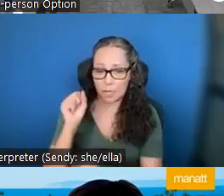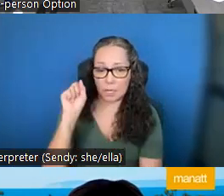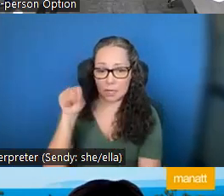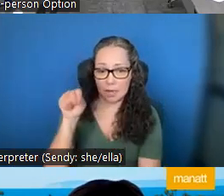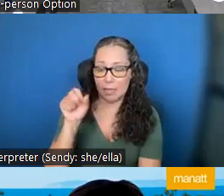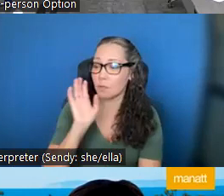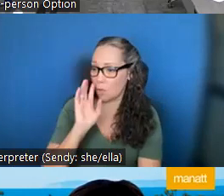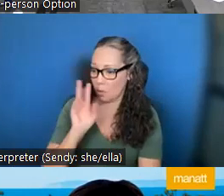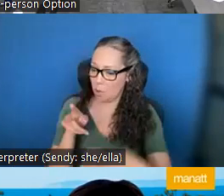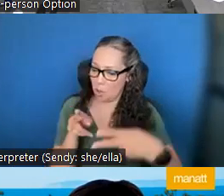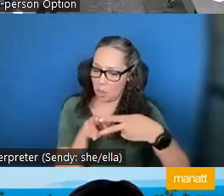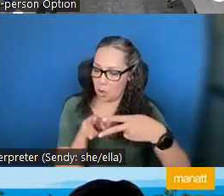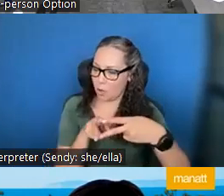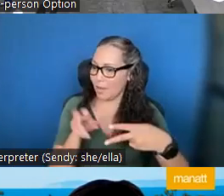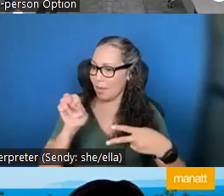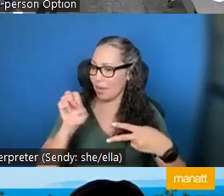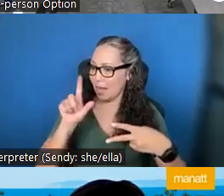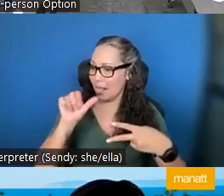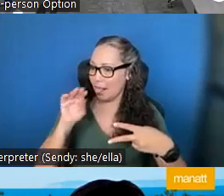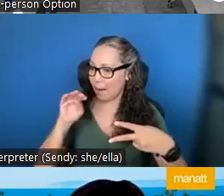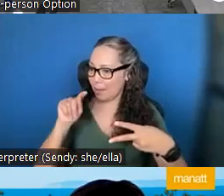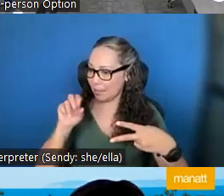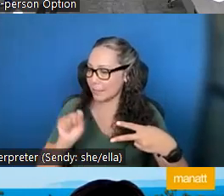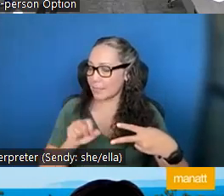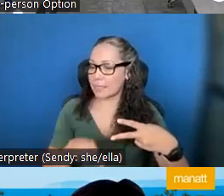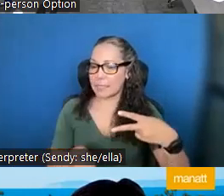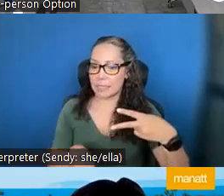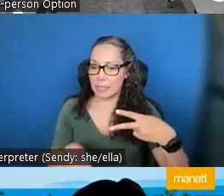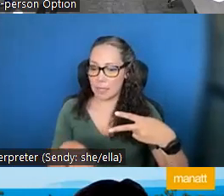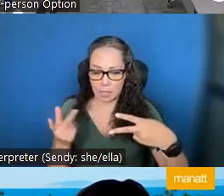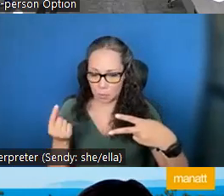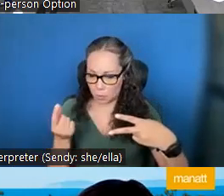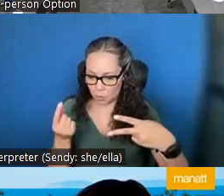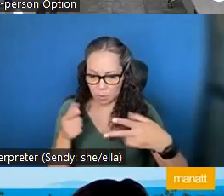that we have to look at like what goes into a uh you know that case to develop